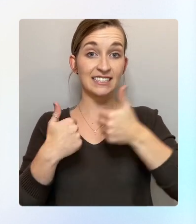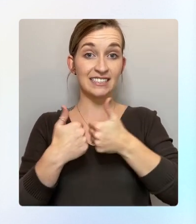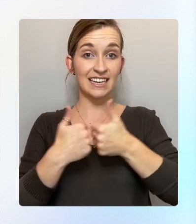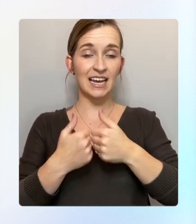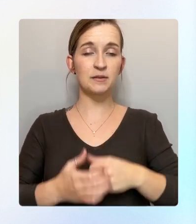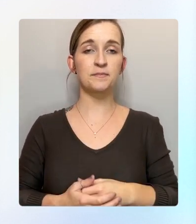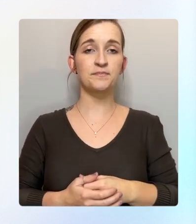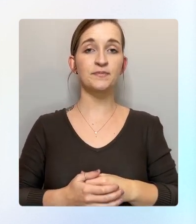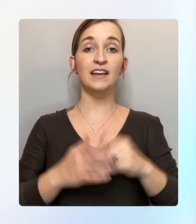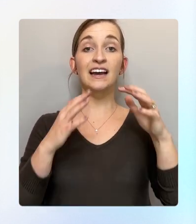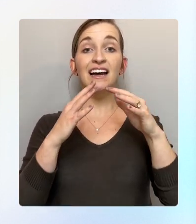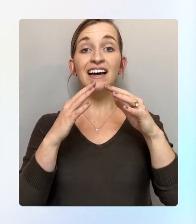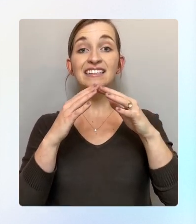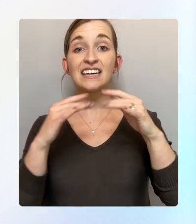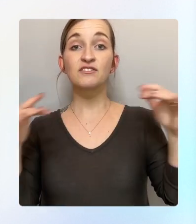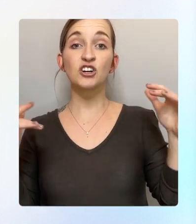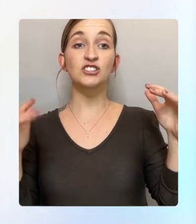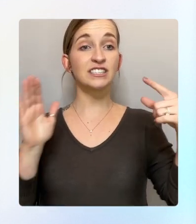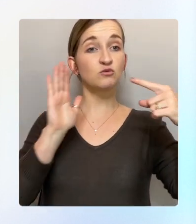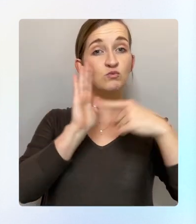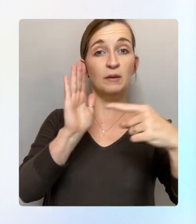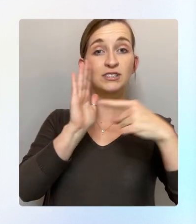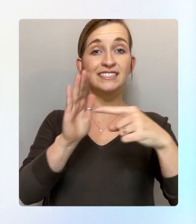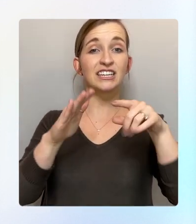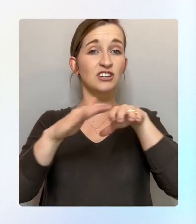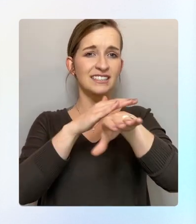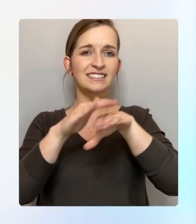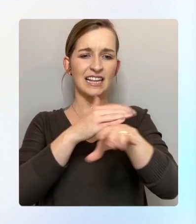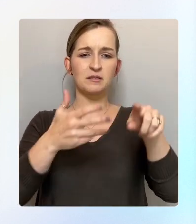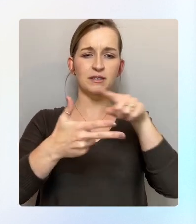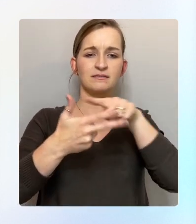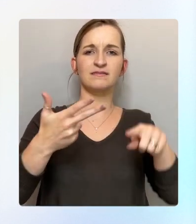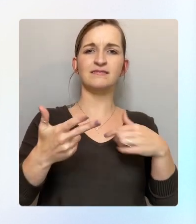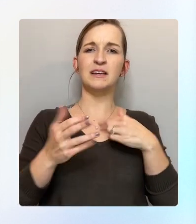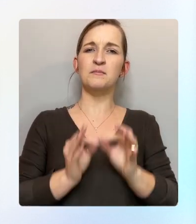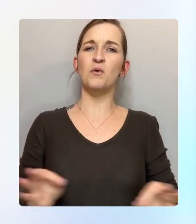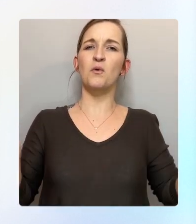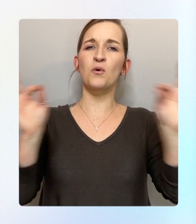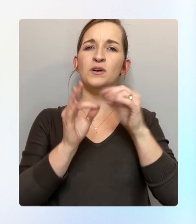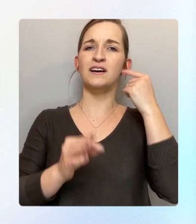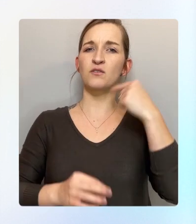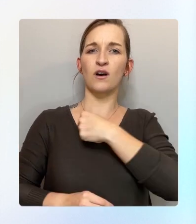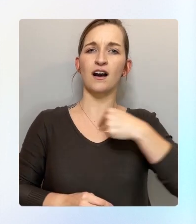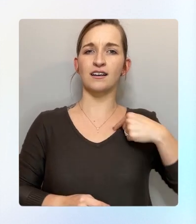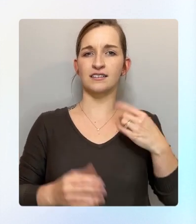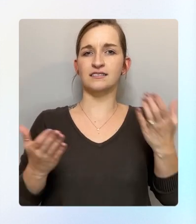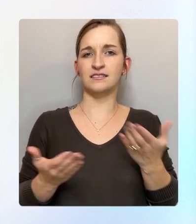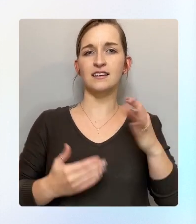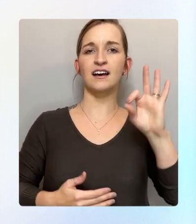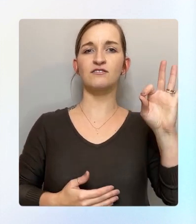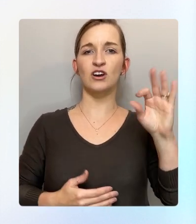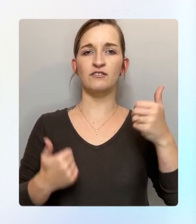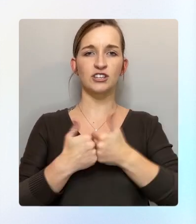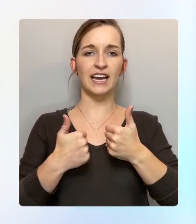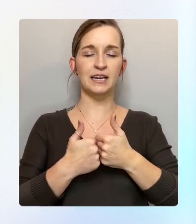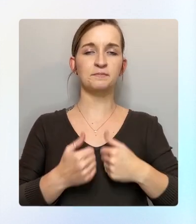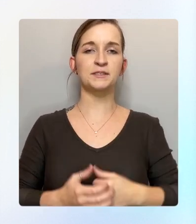that ForeVR Games factors into marketing and user acquisition, as well as game and content design. Since adding bowling balls